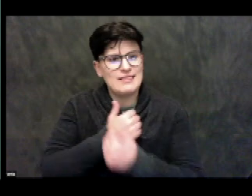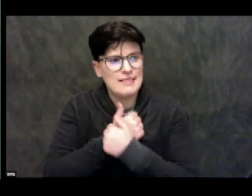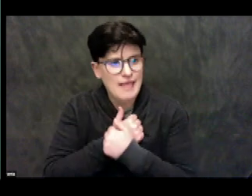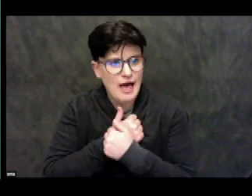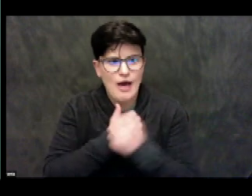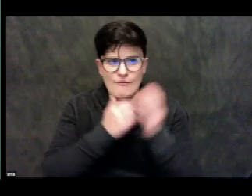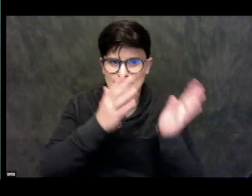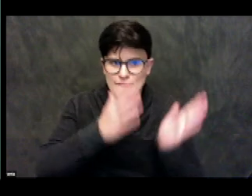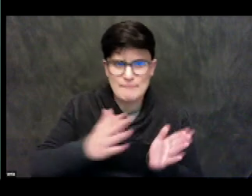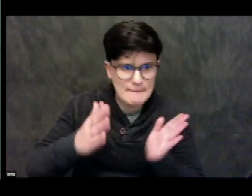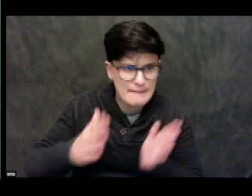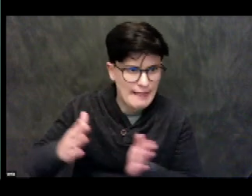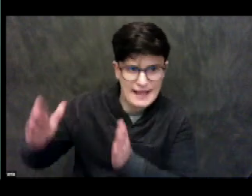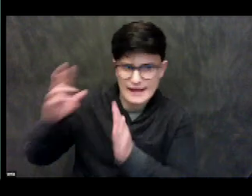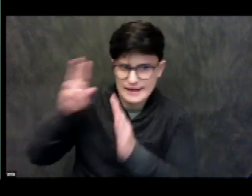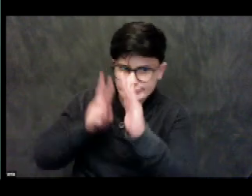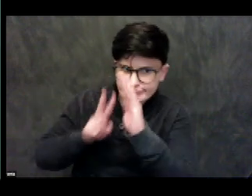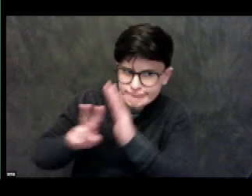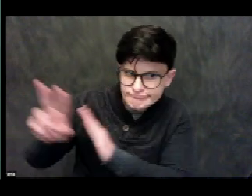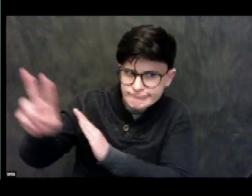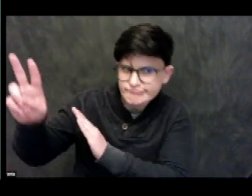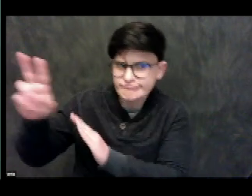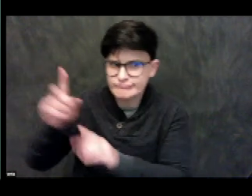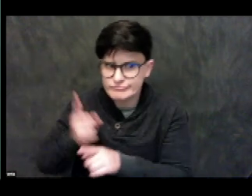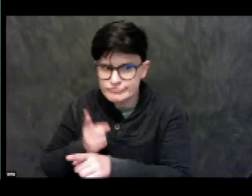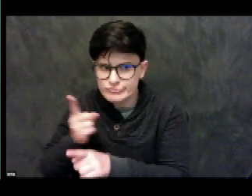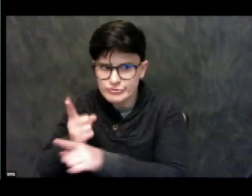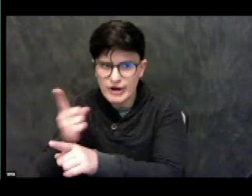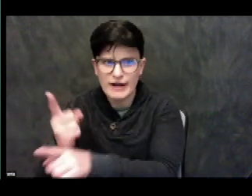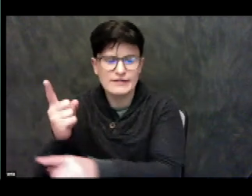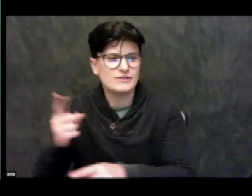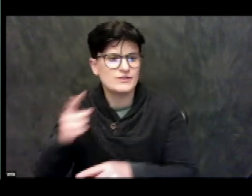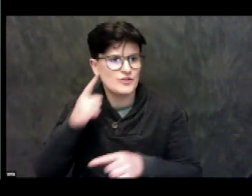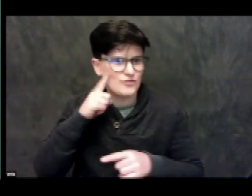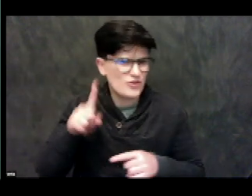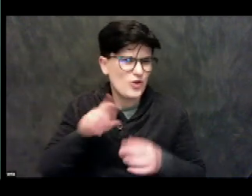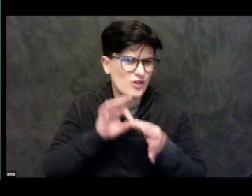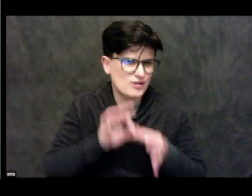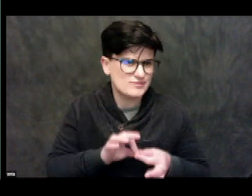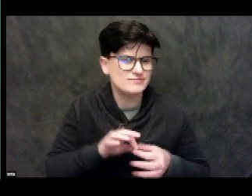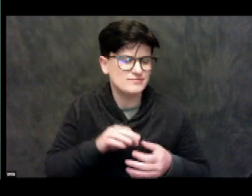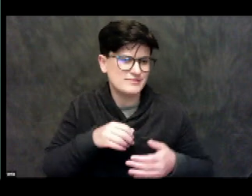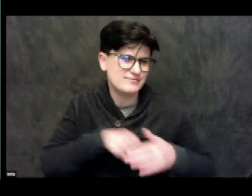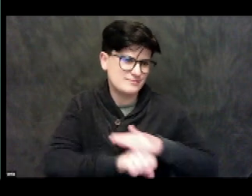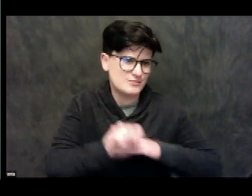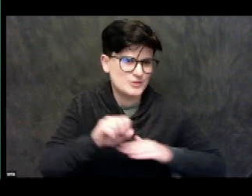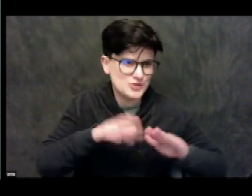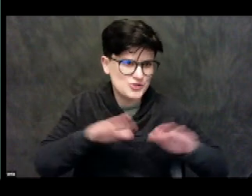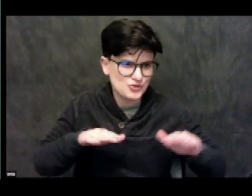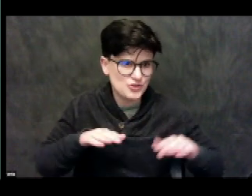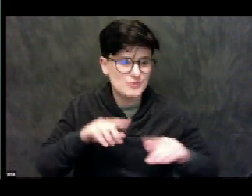right with they came to having children. When my husband and I got married.